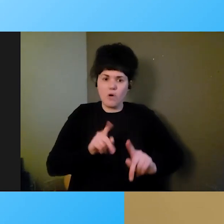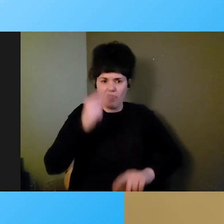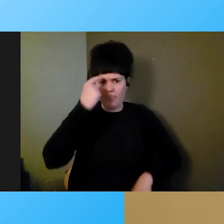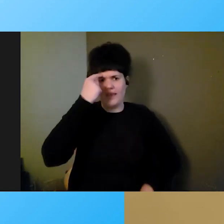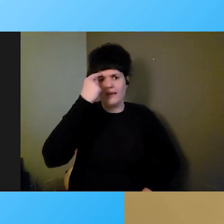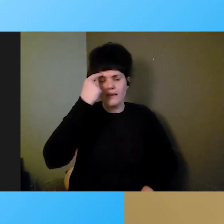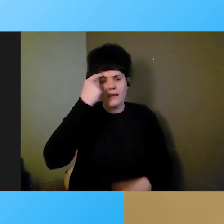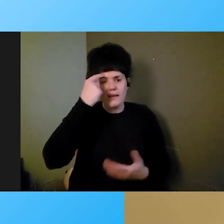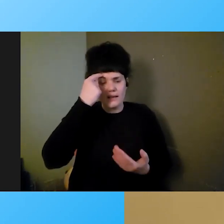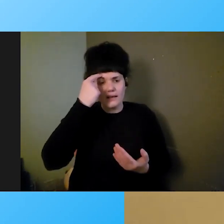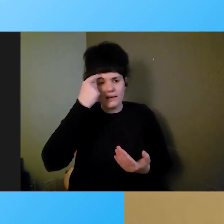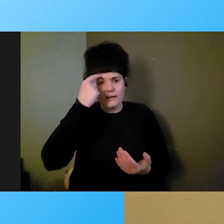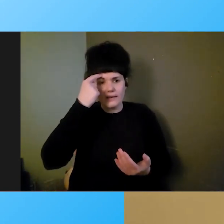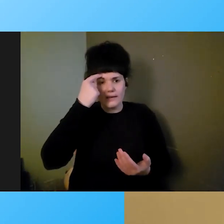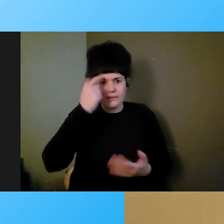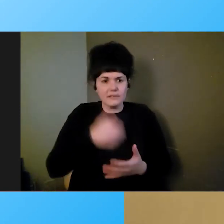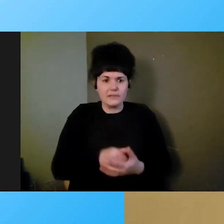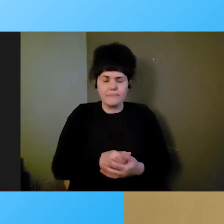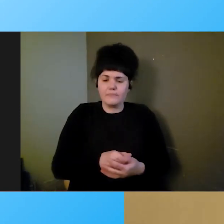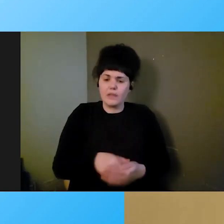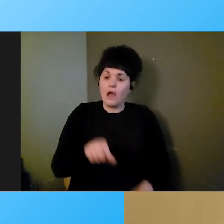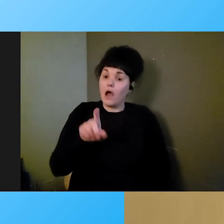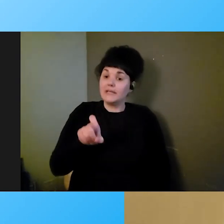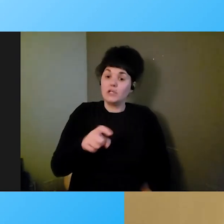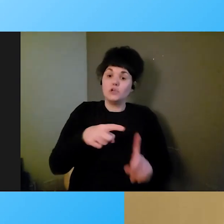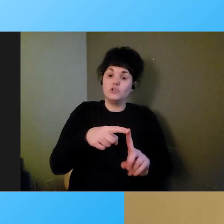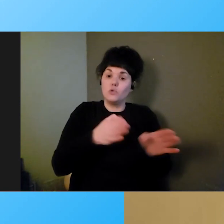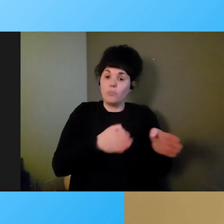is a need to plan for us rather